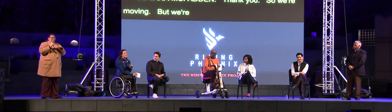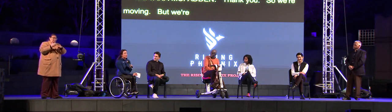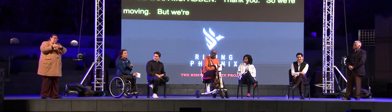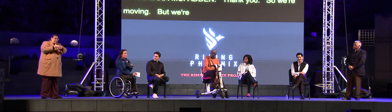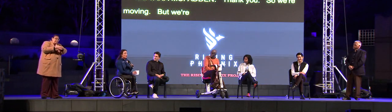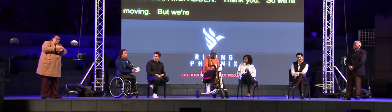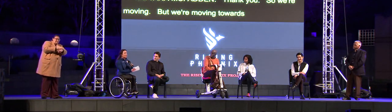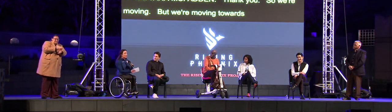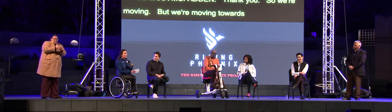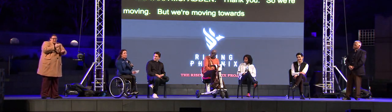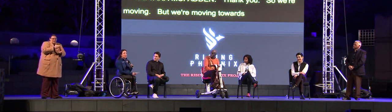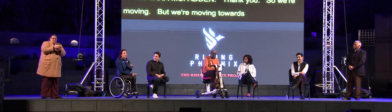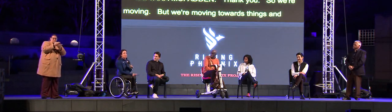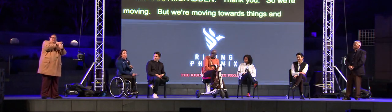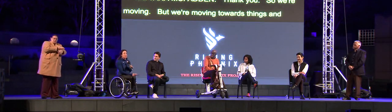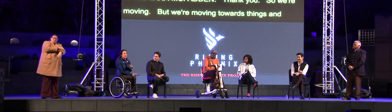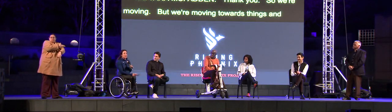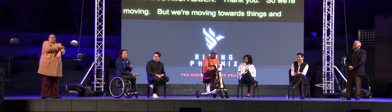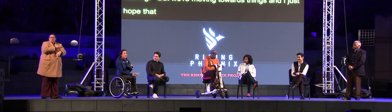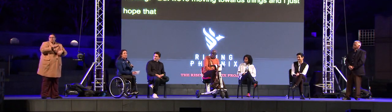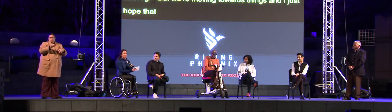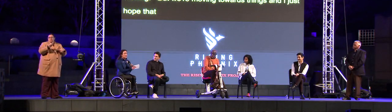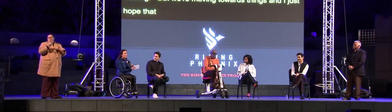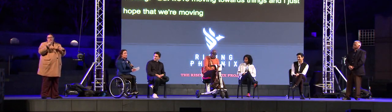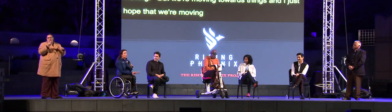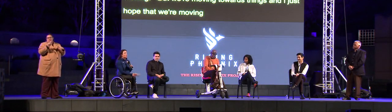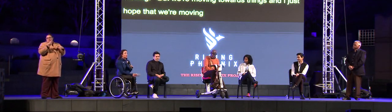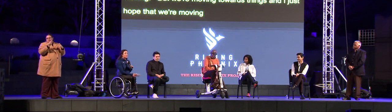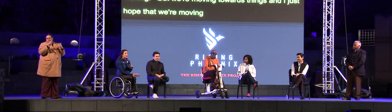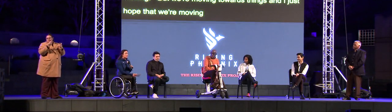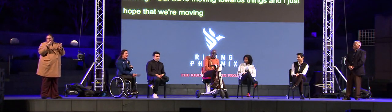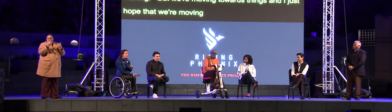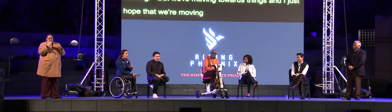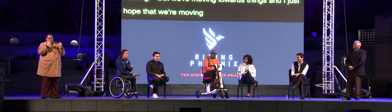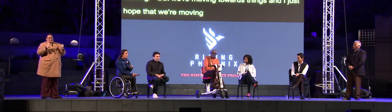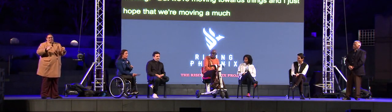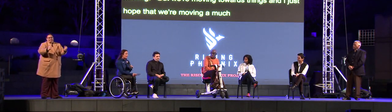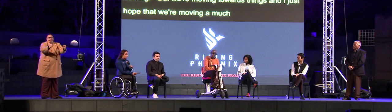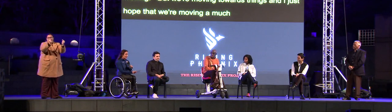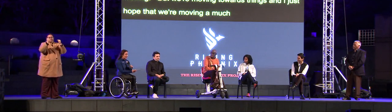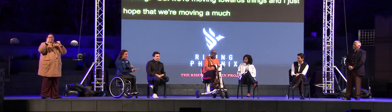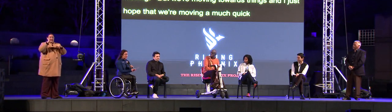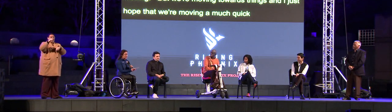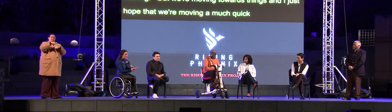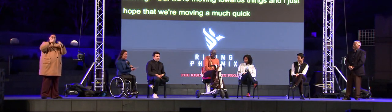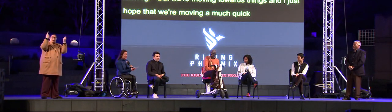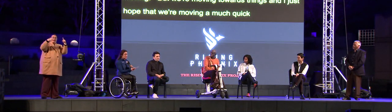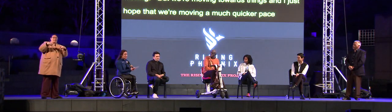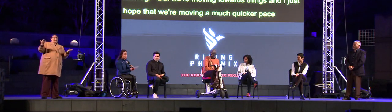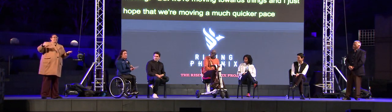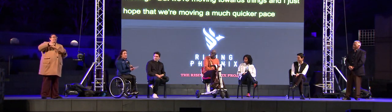And so I just hope that we're moving at a much quicker pace, by the time you know LA happens.